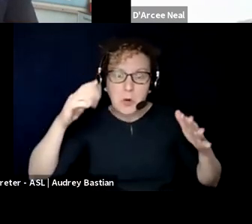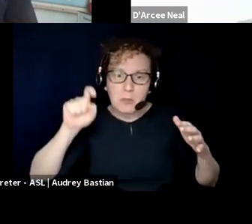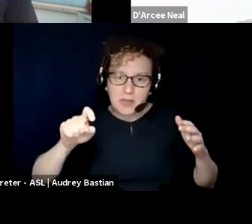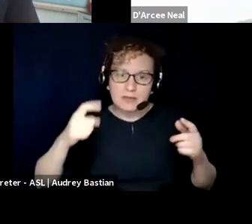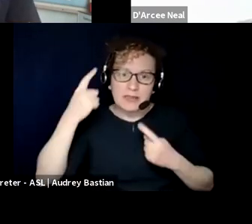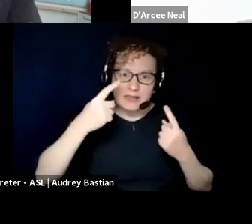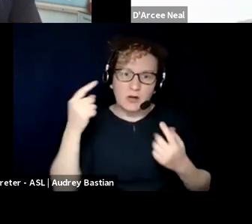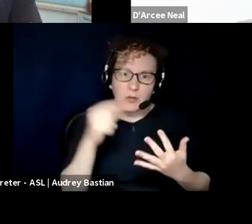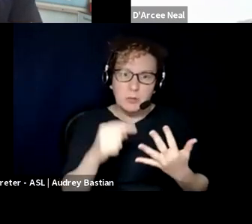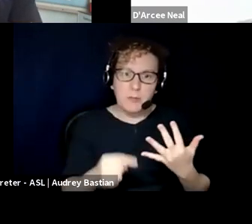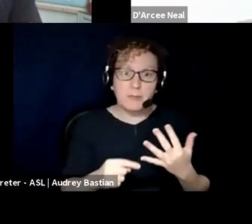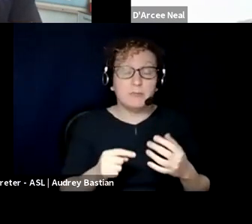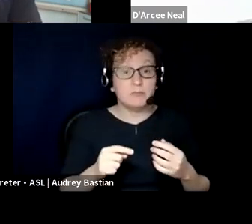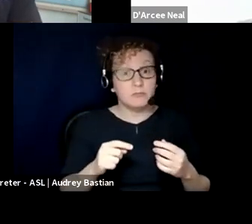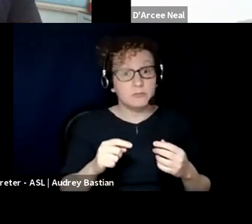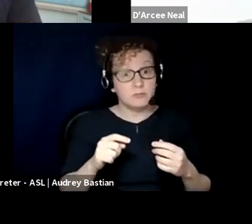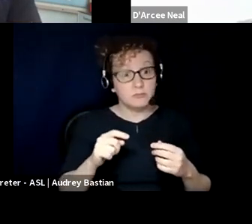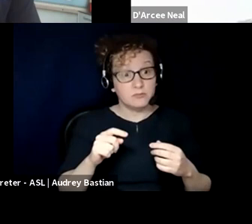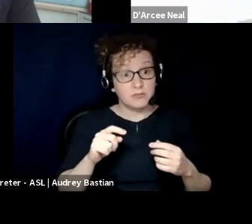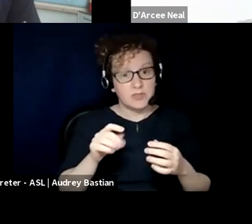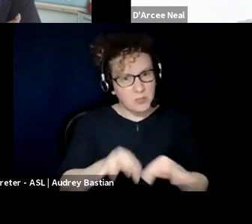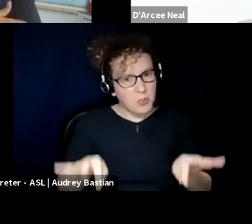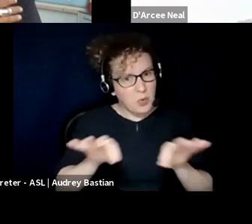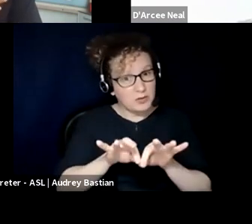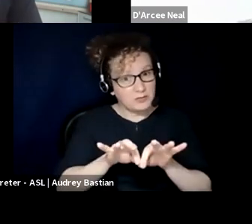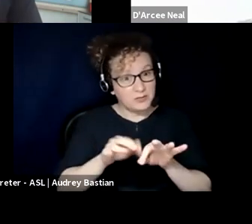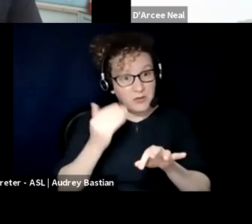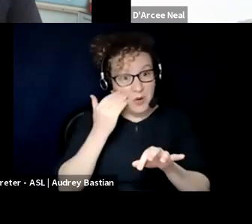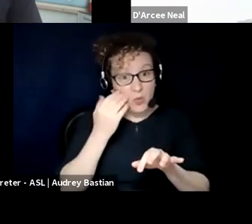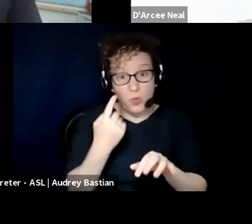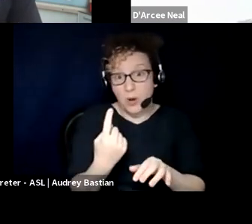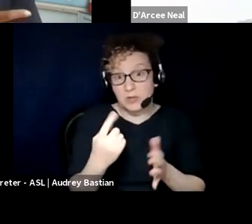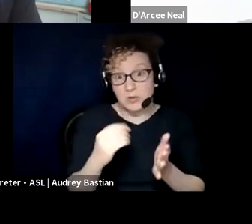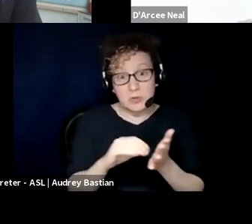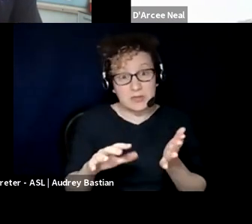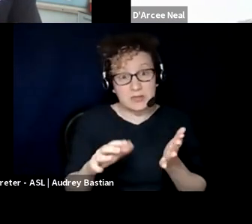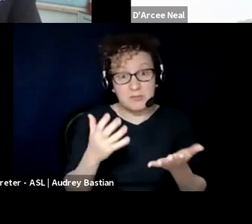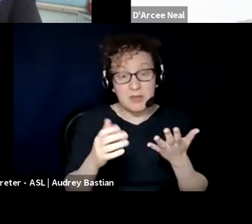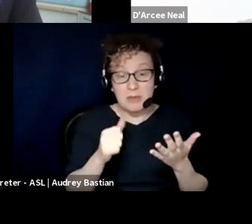importance of knowing that a student may not have disclosed their disability to their peers.